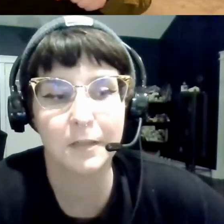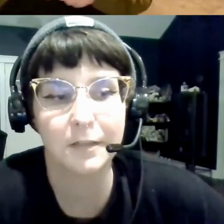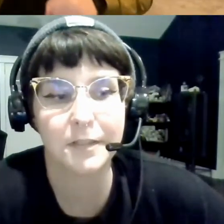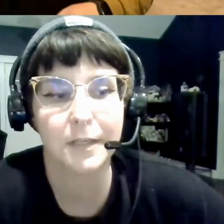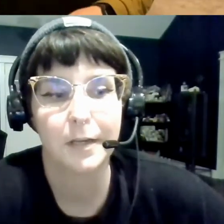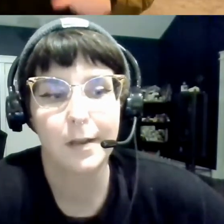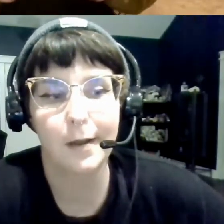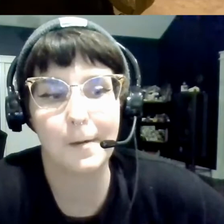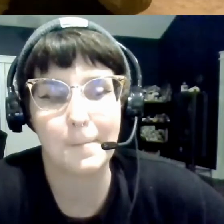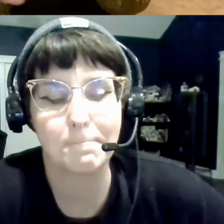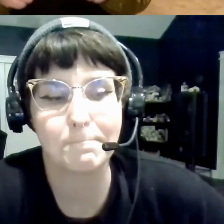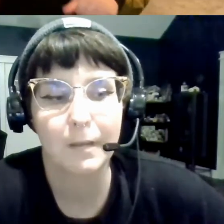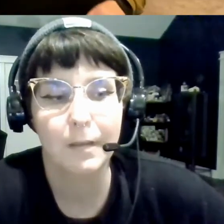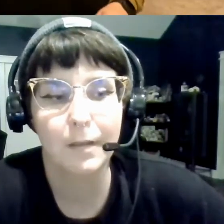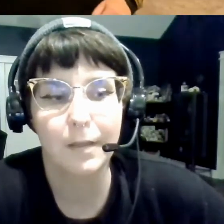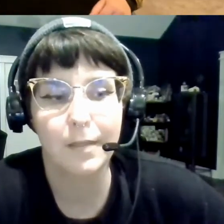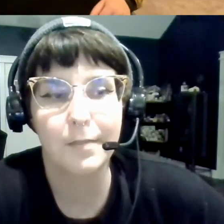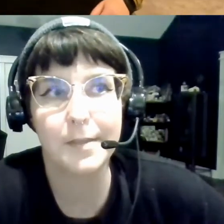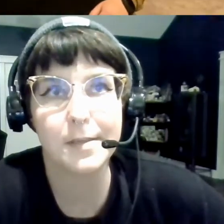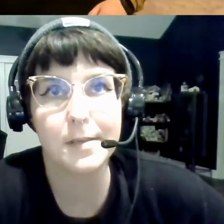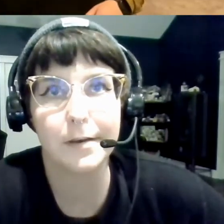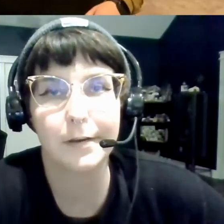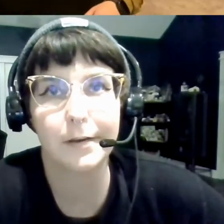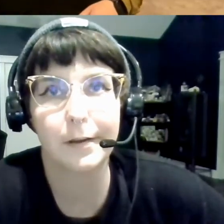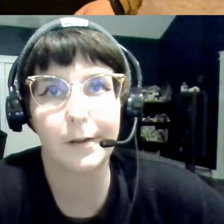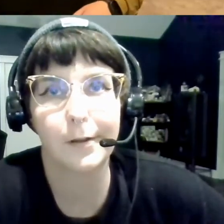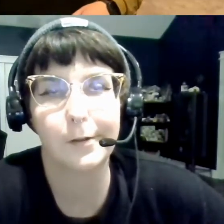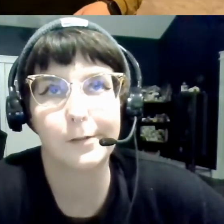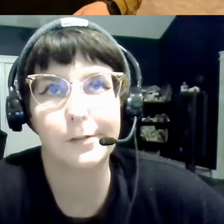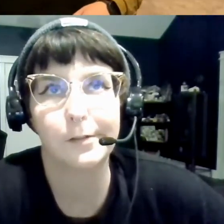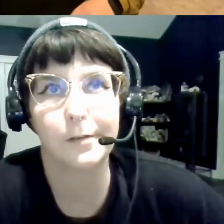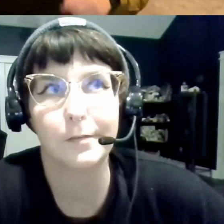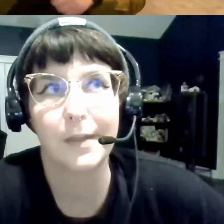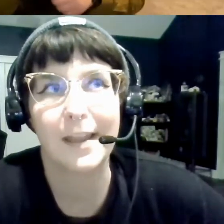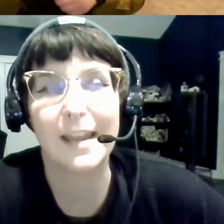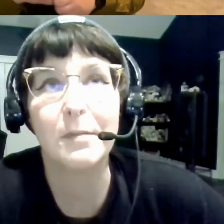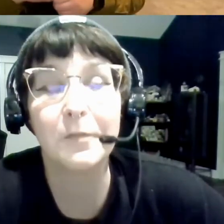because the aim of that is to actually like,